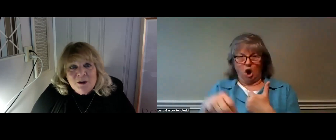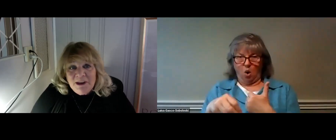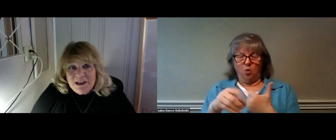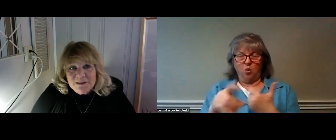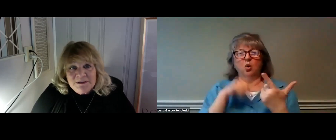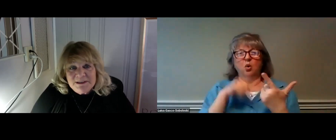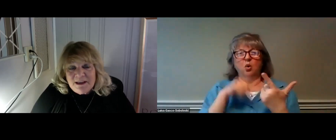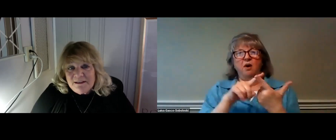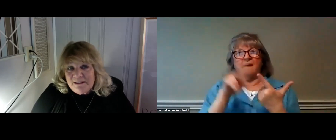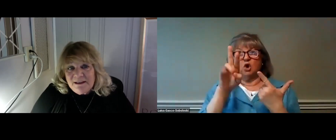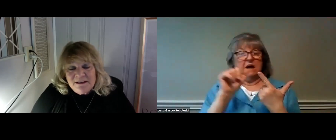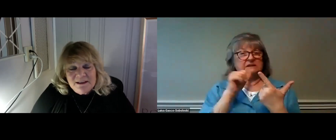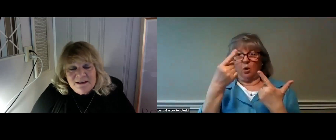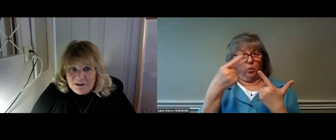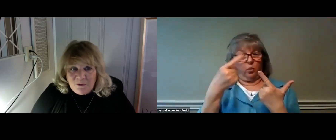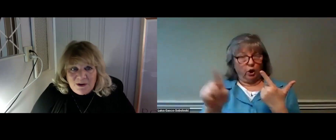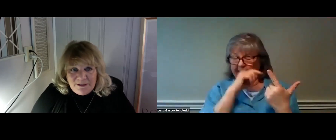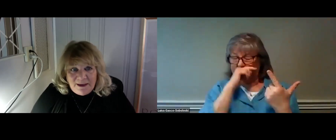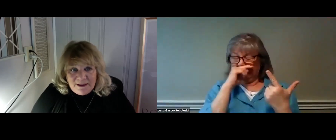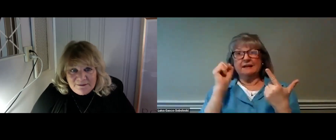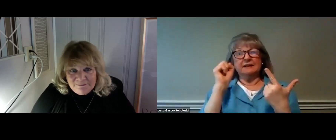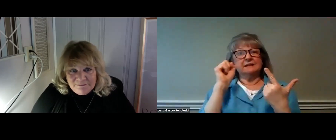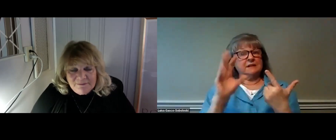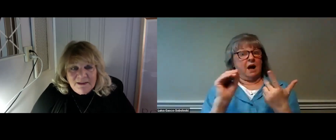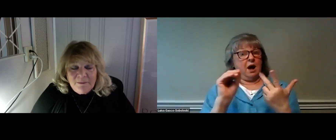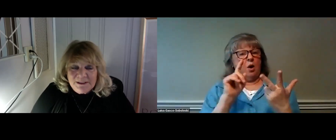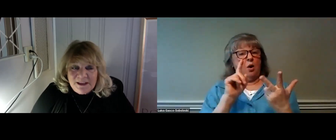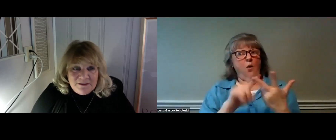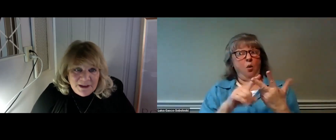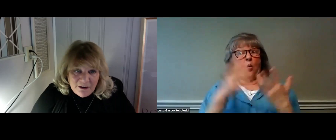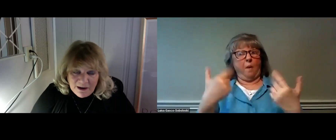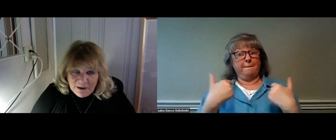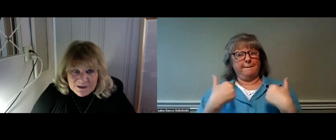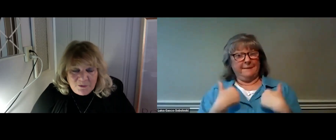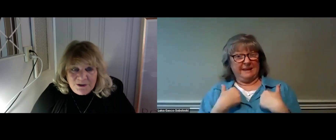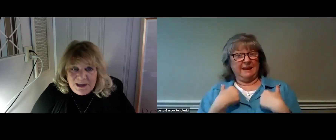my husband said he didn't really want that but then the VRI wasn't working